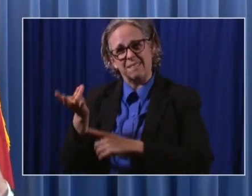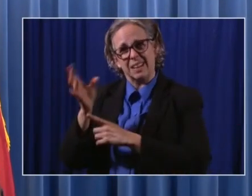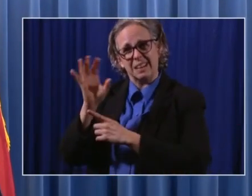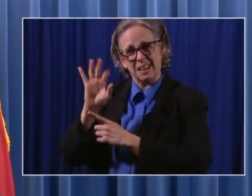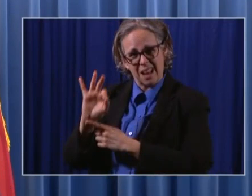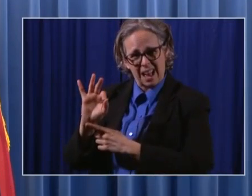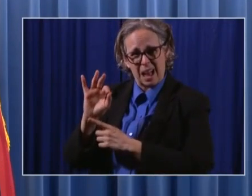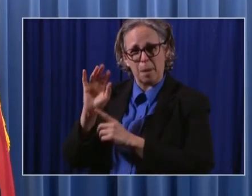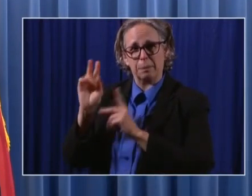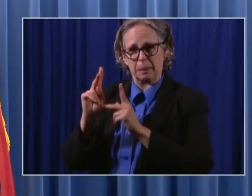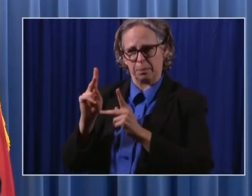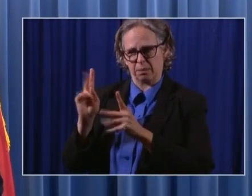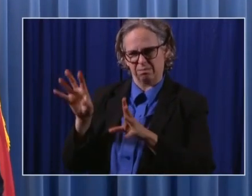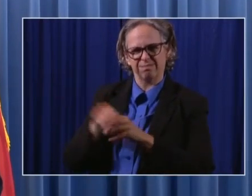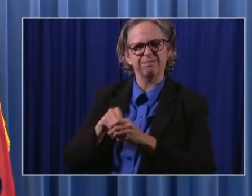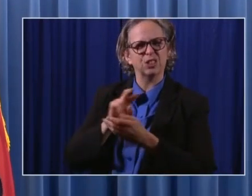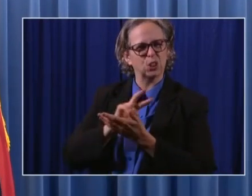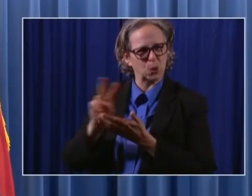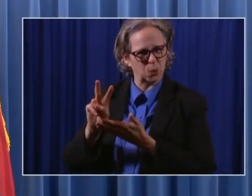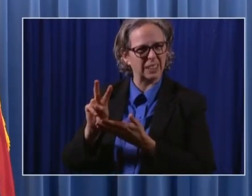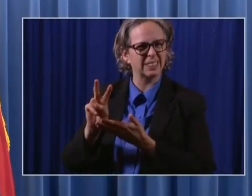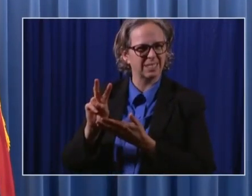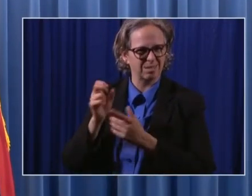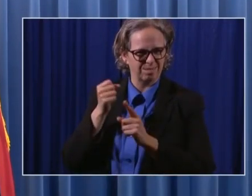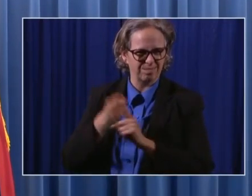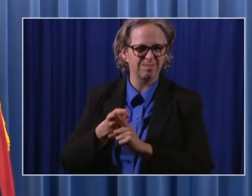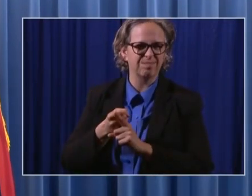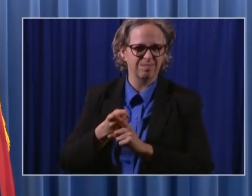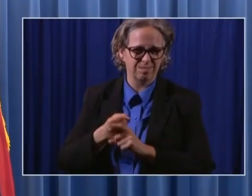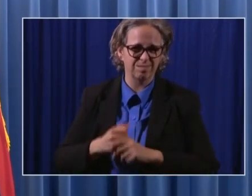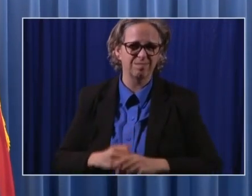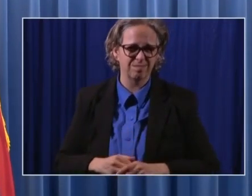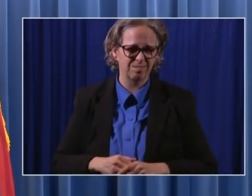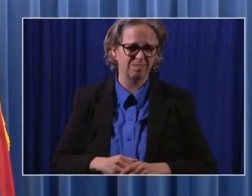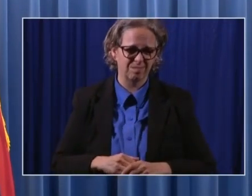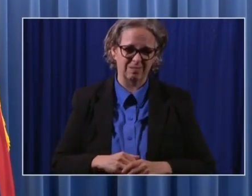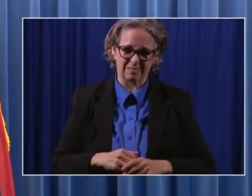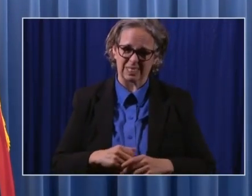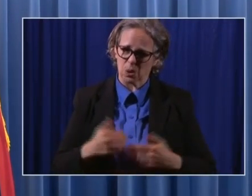LET'S TURN TO DEFIANCE COUNTY. THERE ARE NOW AT ALMOST 79 CASES PER 100,000 RESIDENTS THE